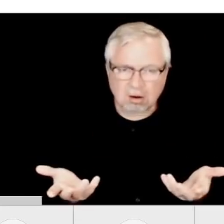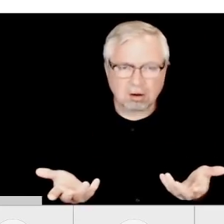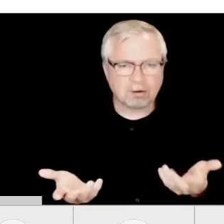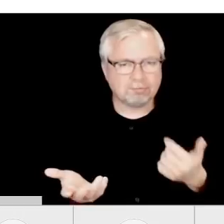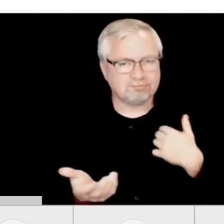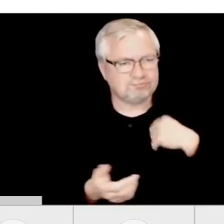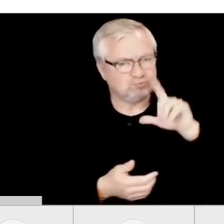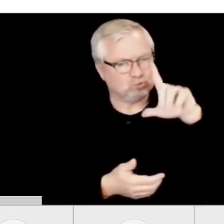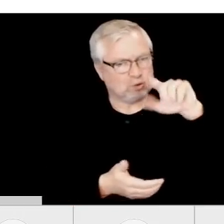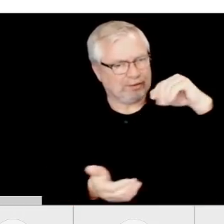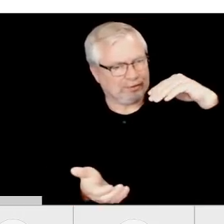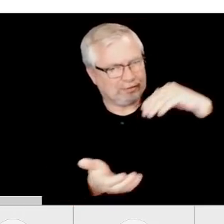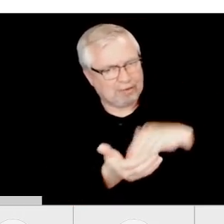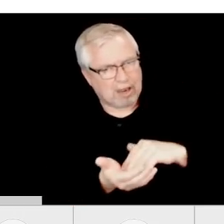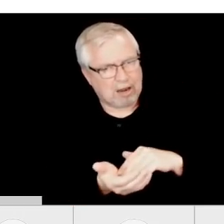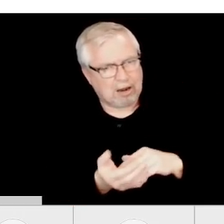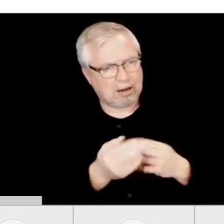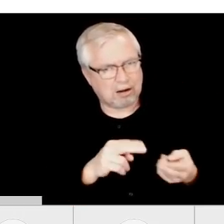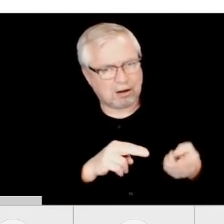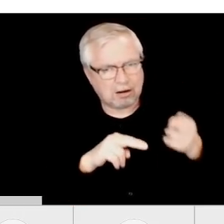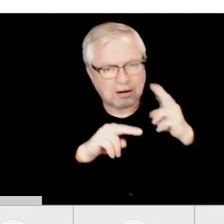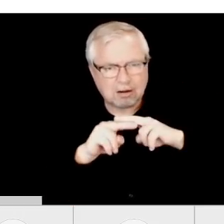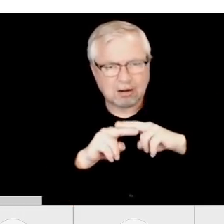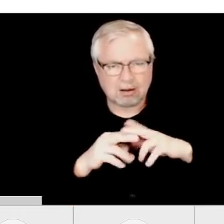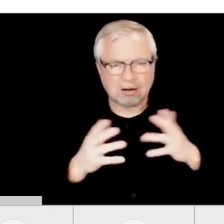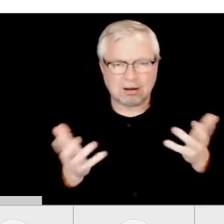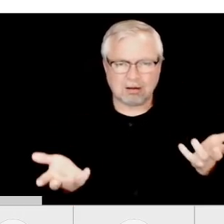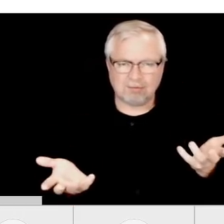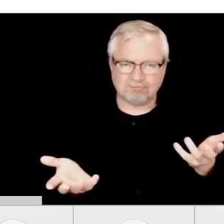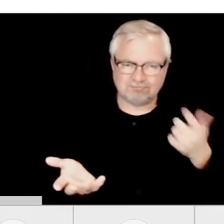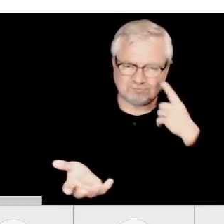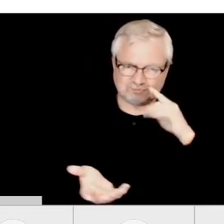5,000 deaths -- or 40 deaths, now how does that work?